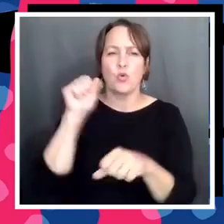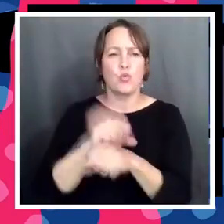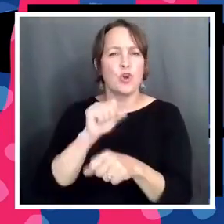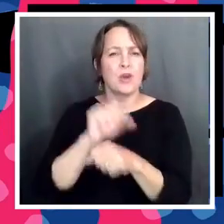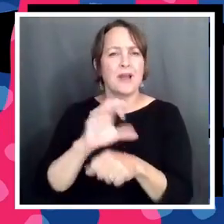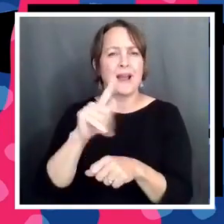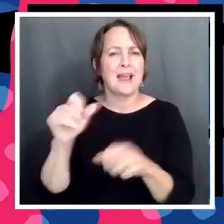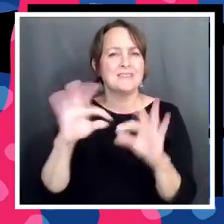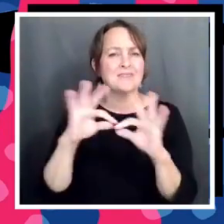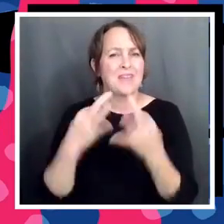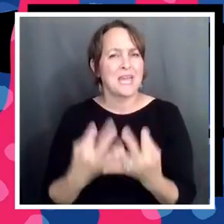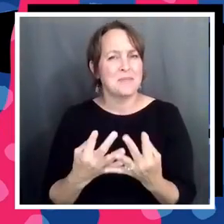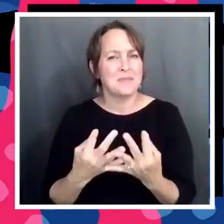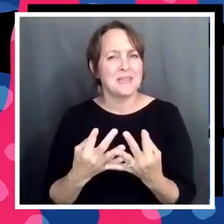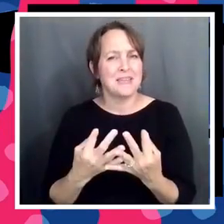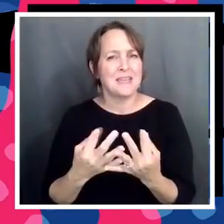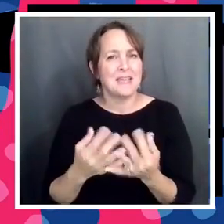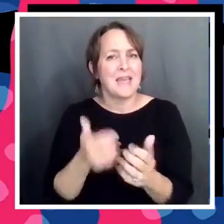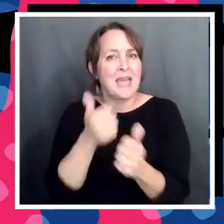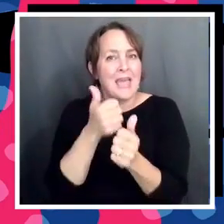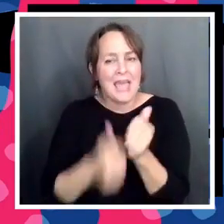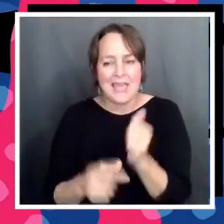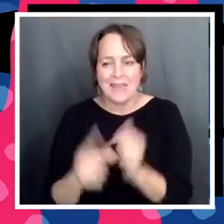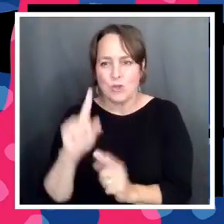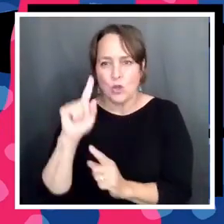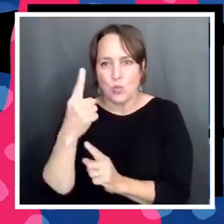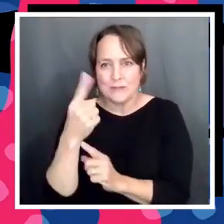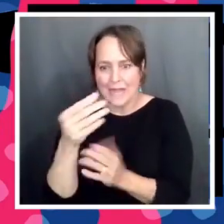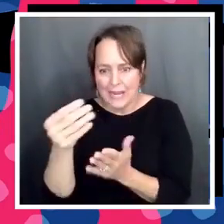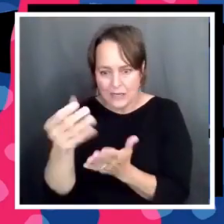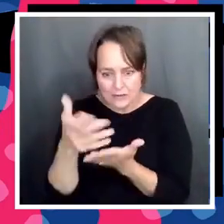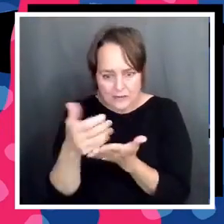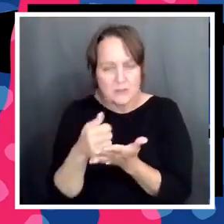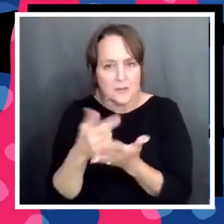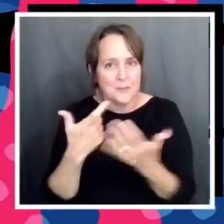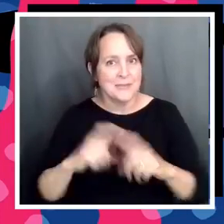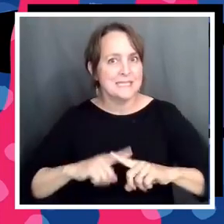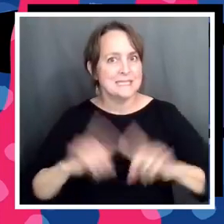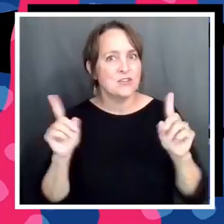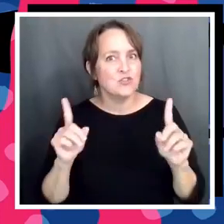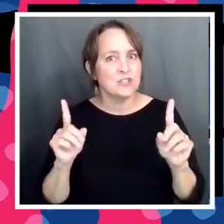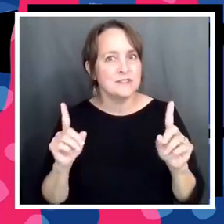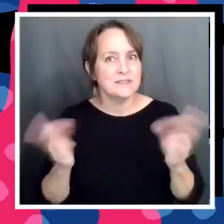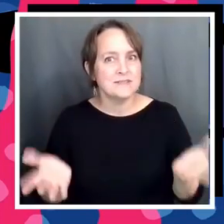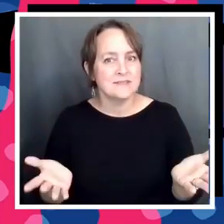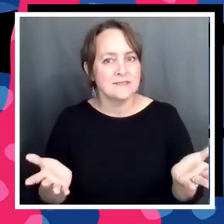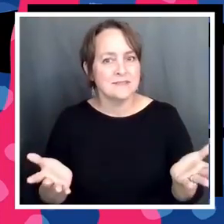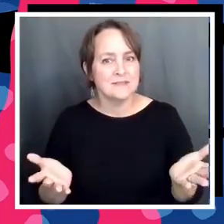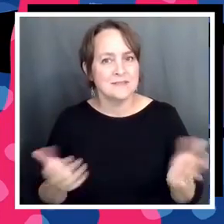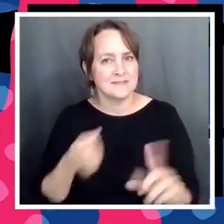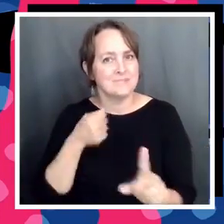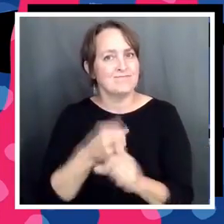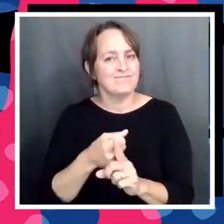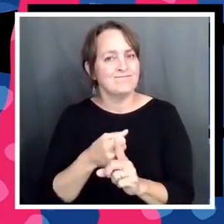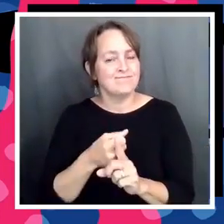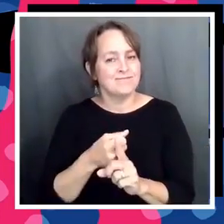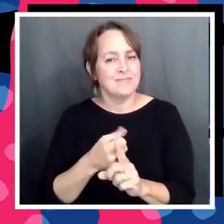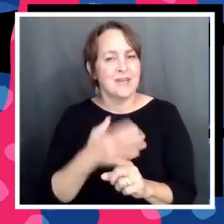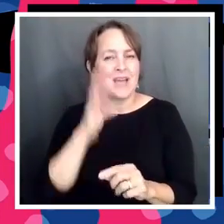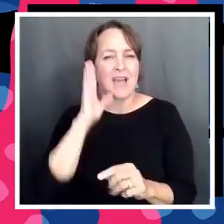THEIR FIRST BOTH FIRST